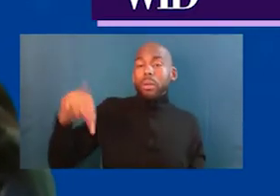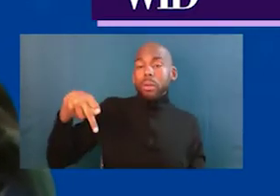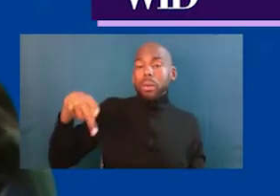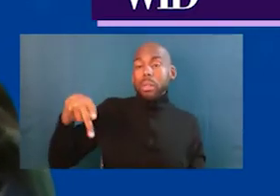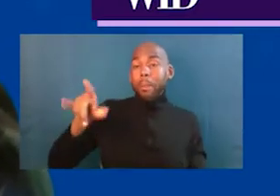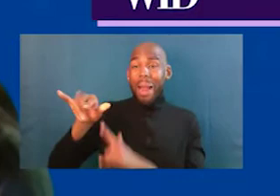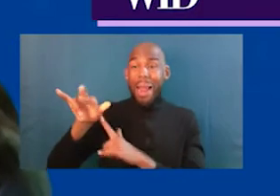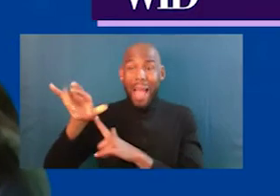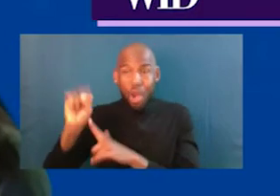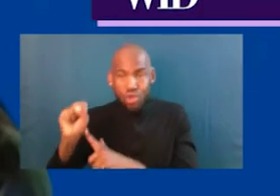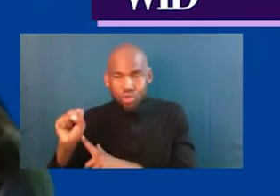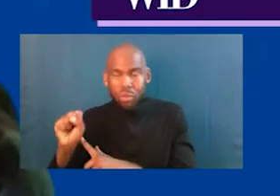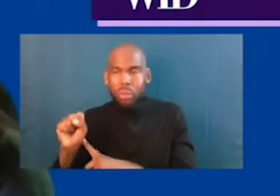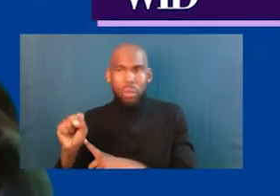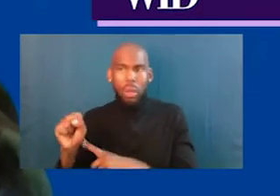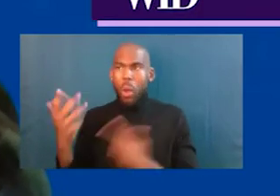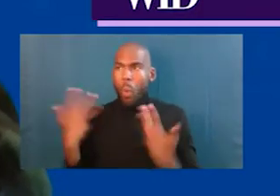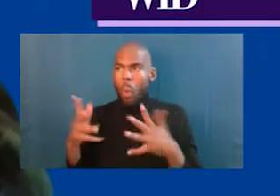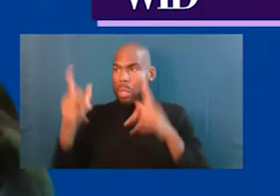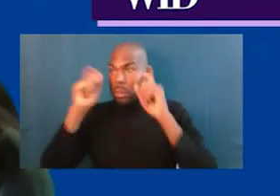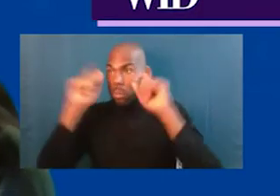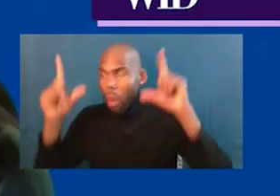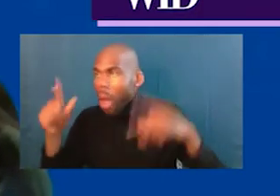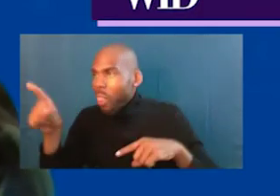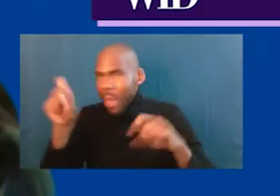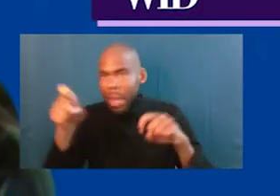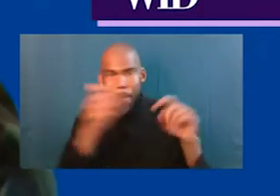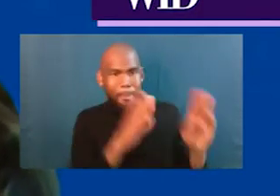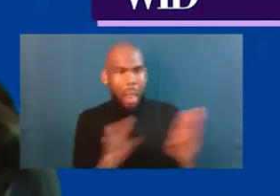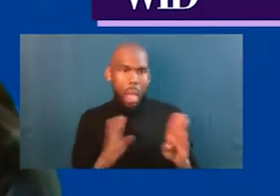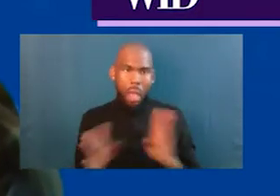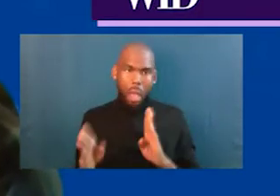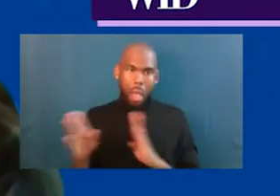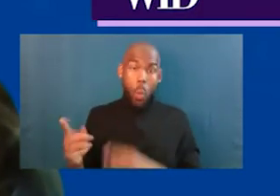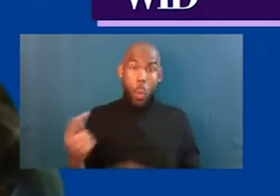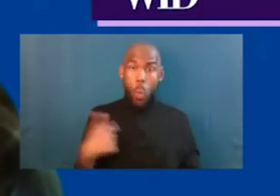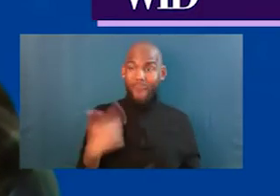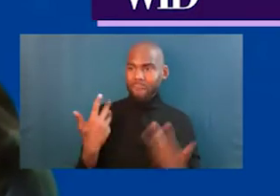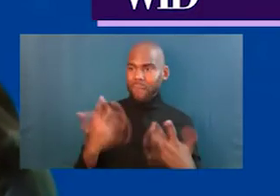the surprise and everybody can plan for what they need to do, because we ve realized that